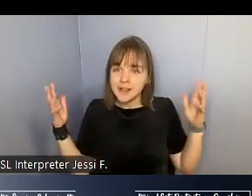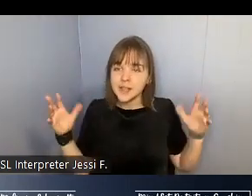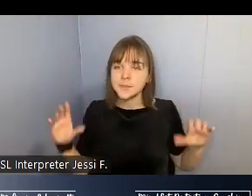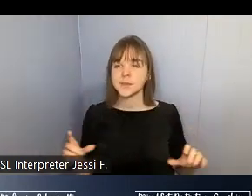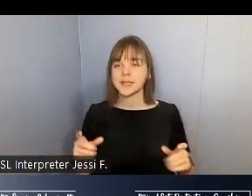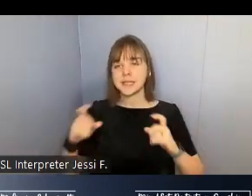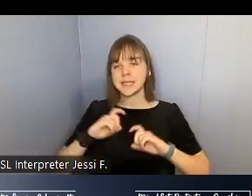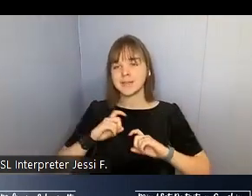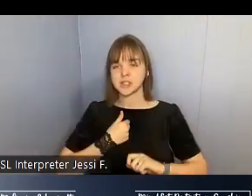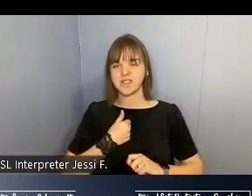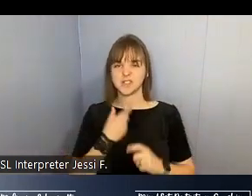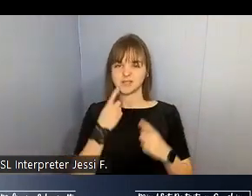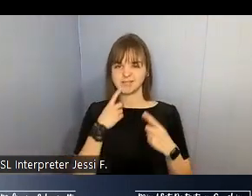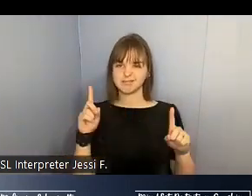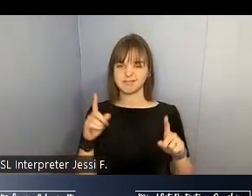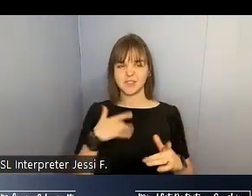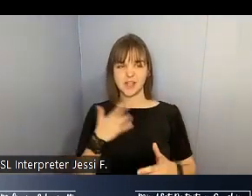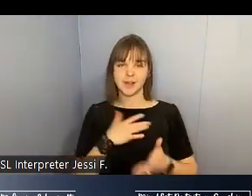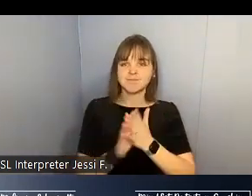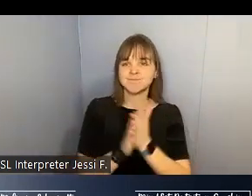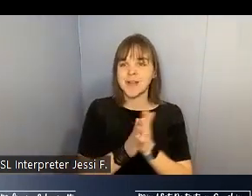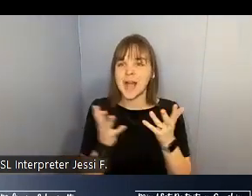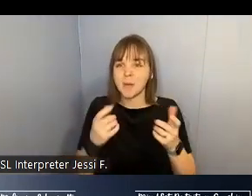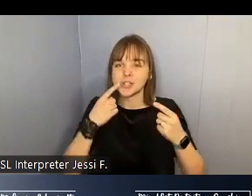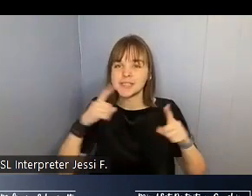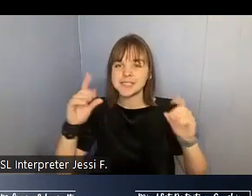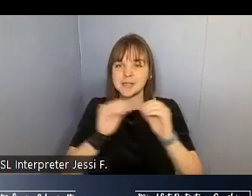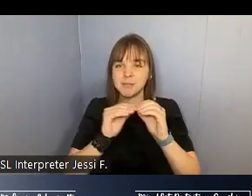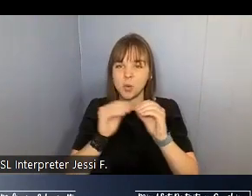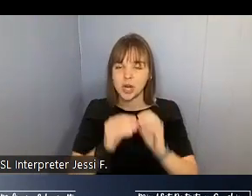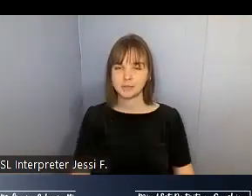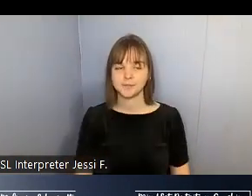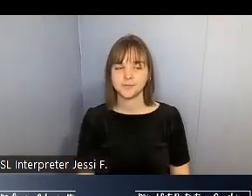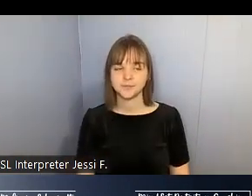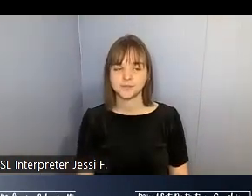and fuel your success and motivation. And we are better when we do things together.